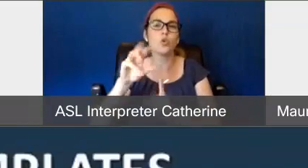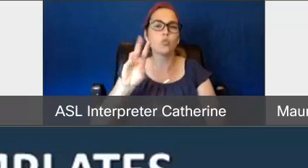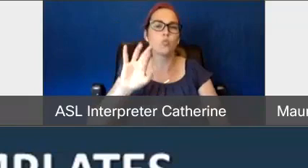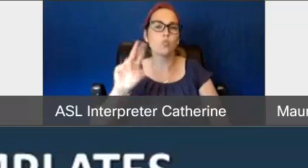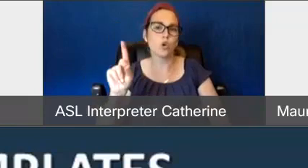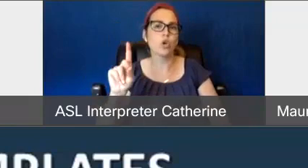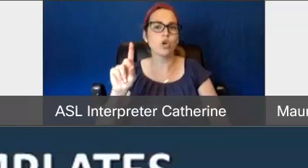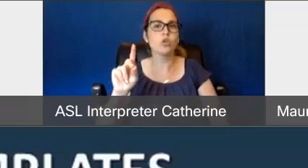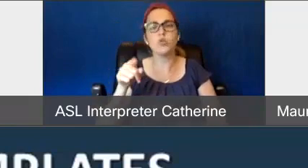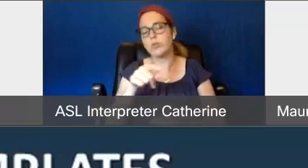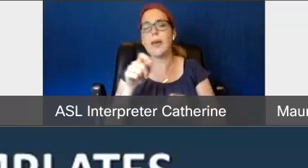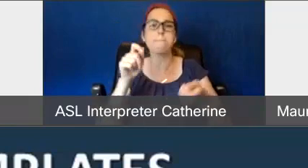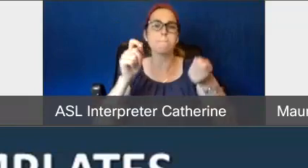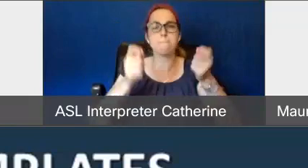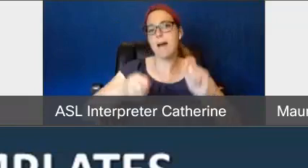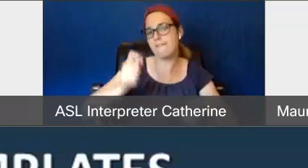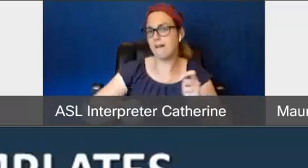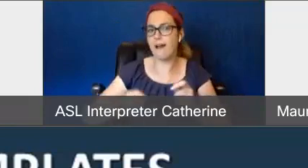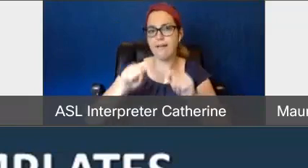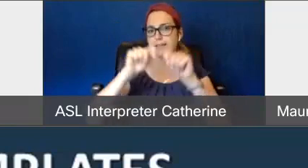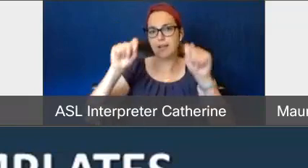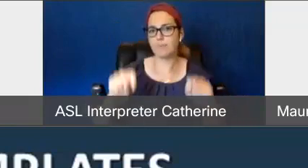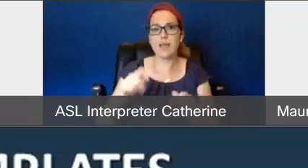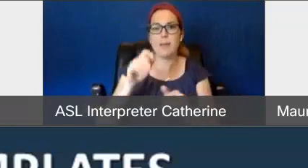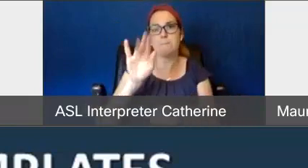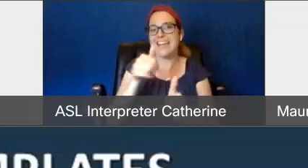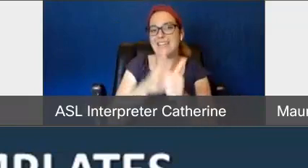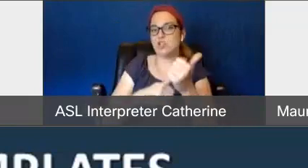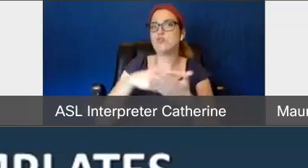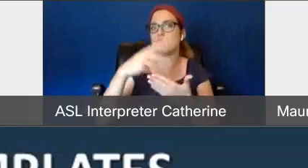the templates by the programs so they're for your own use